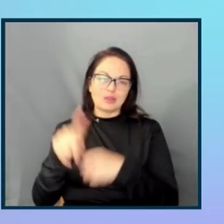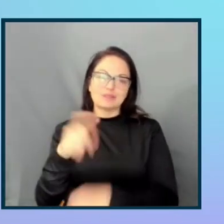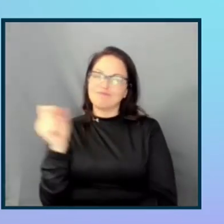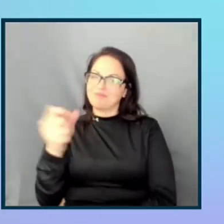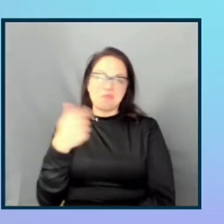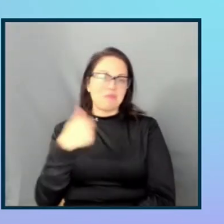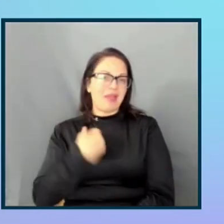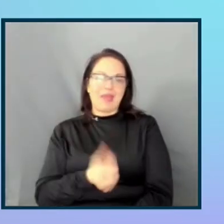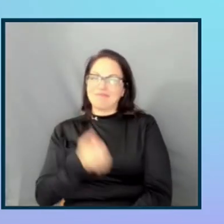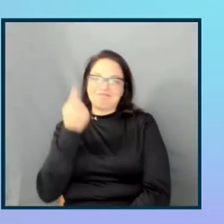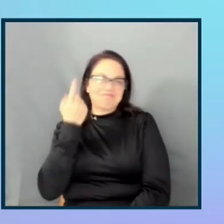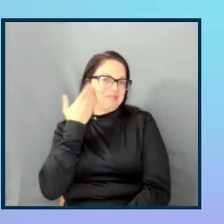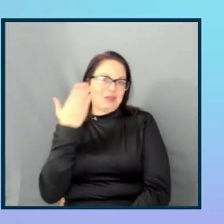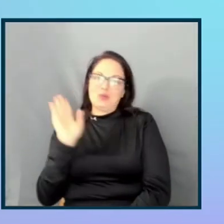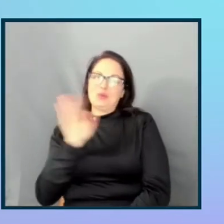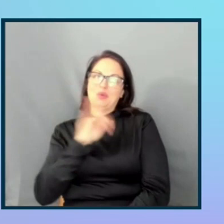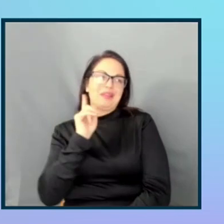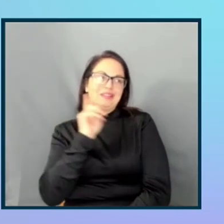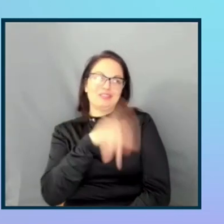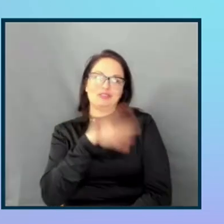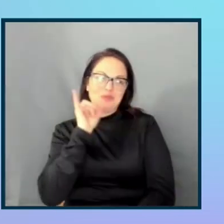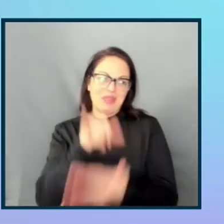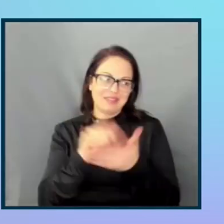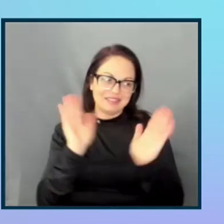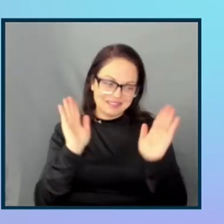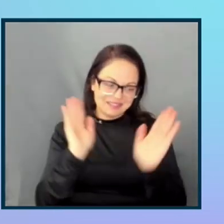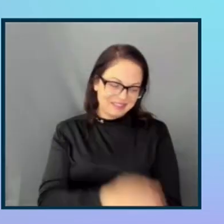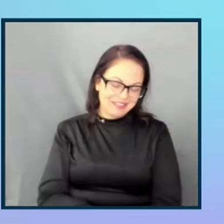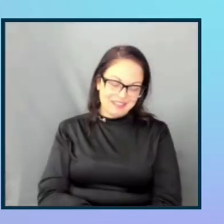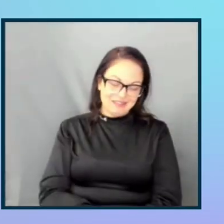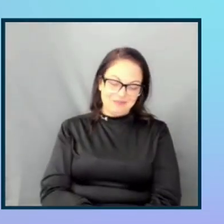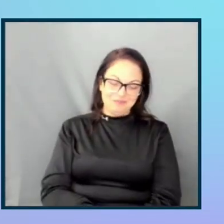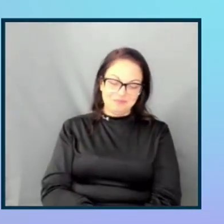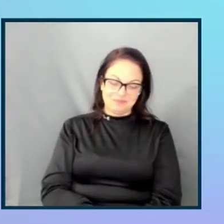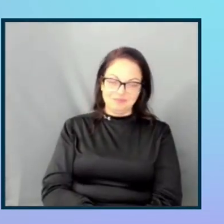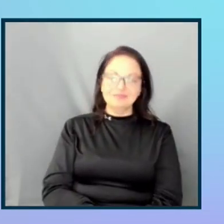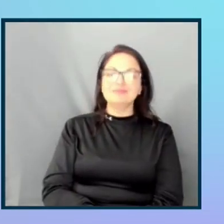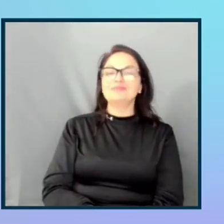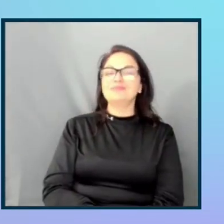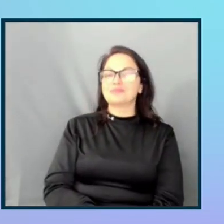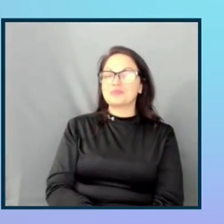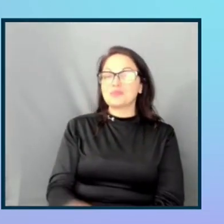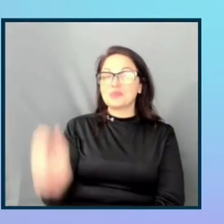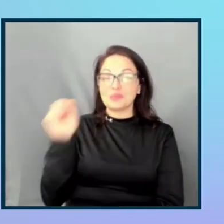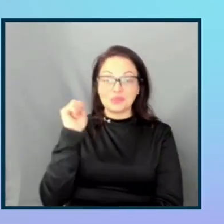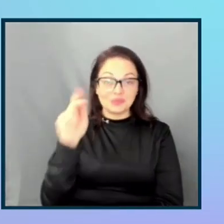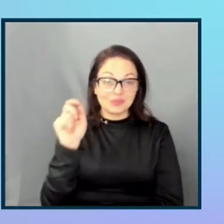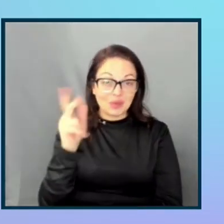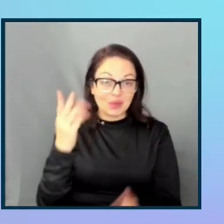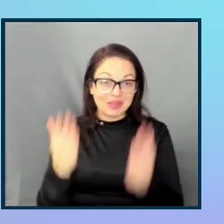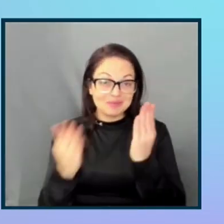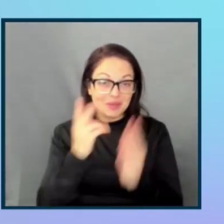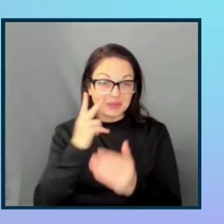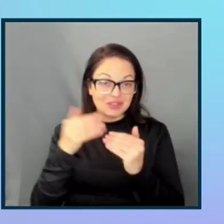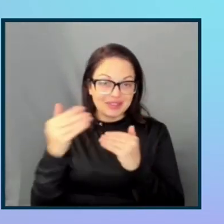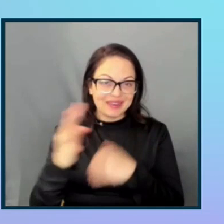That was @therehn. At least I've learned something. All right, well, maybe we'll see it in your next talk.